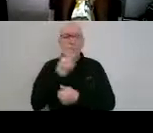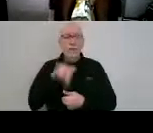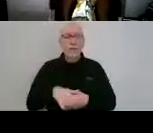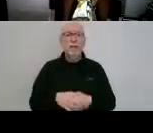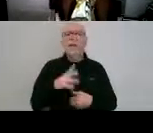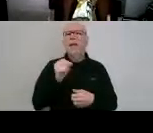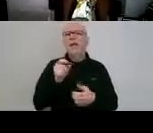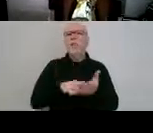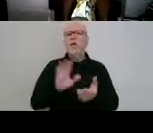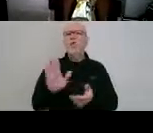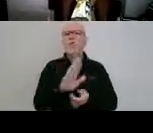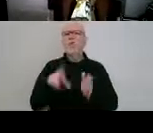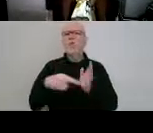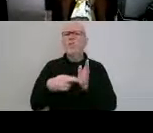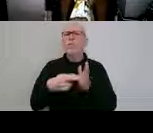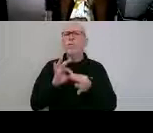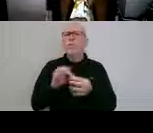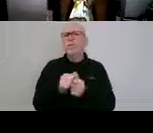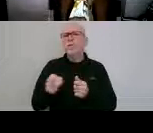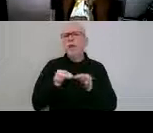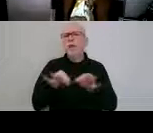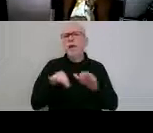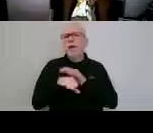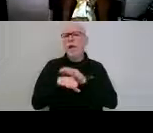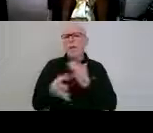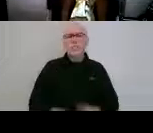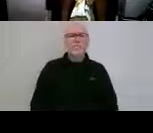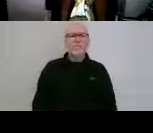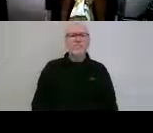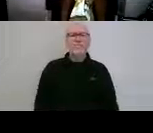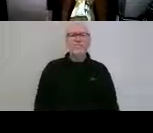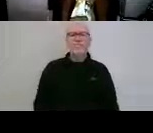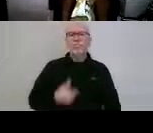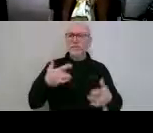and what your role is with language access as well. We're excited to have you here.